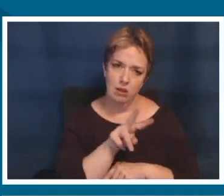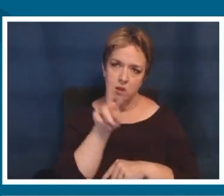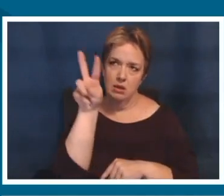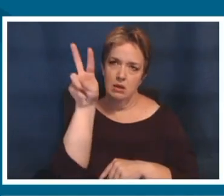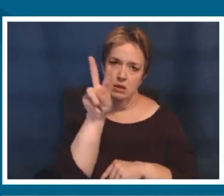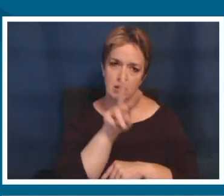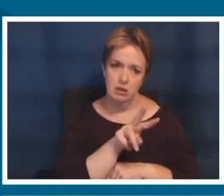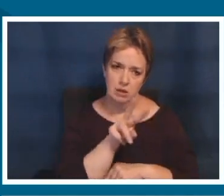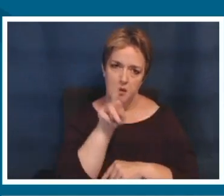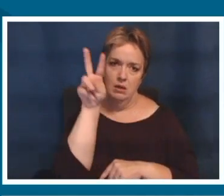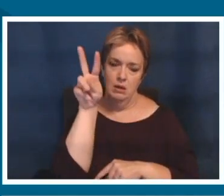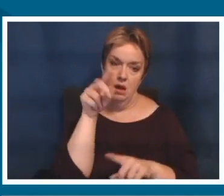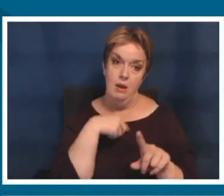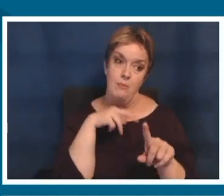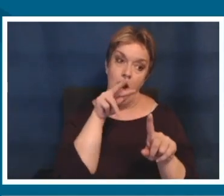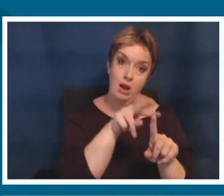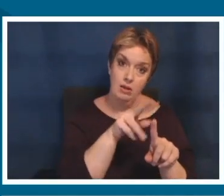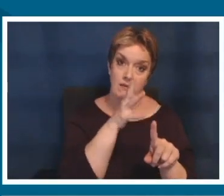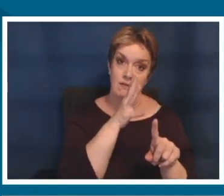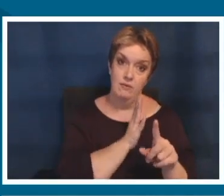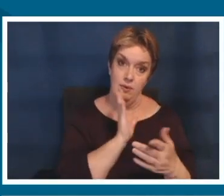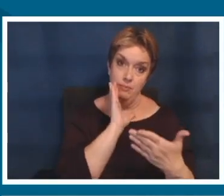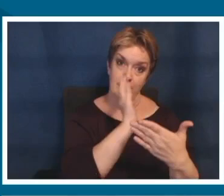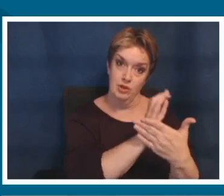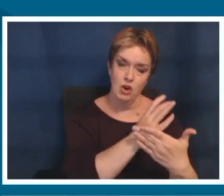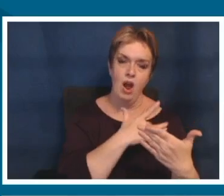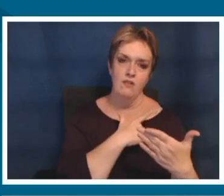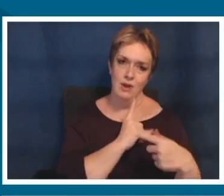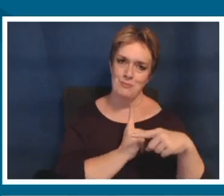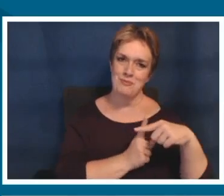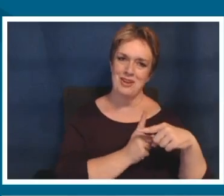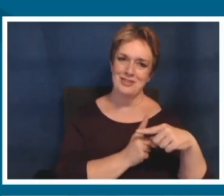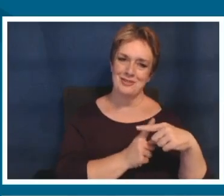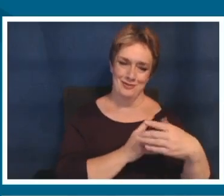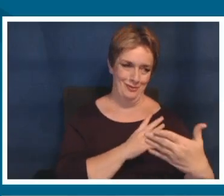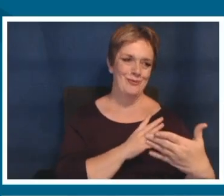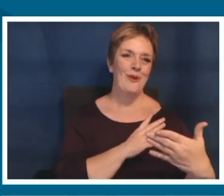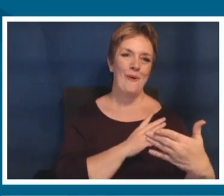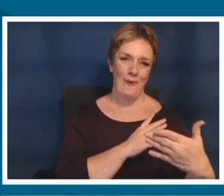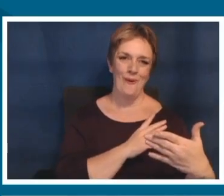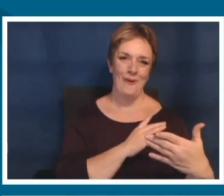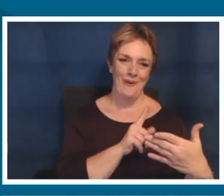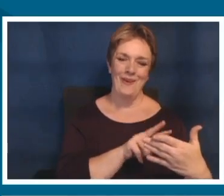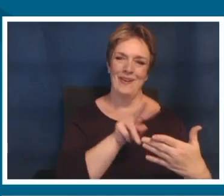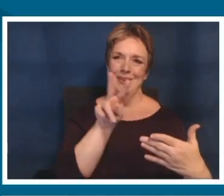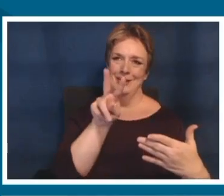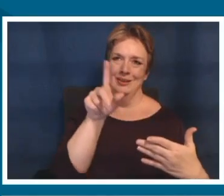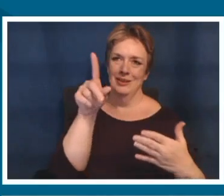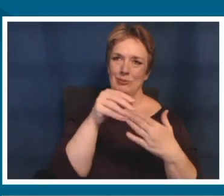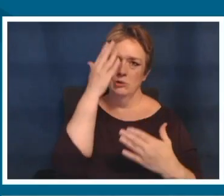positive emotion when i look at him i feel like a little bit like a sadder because